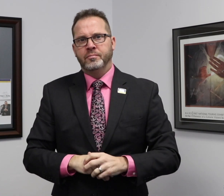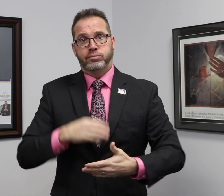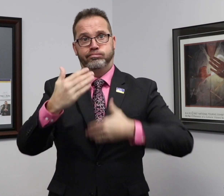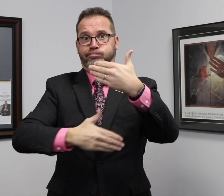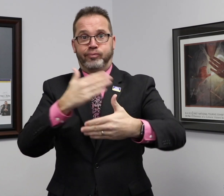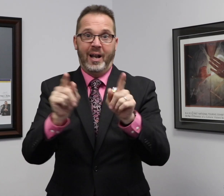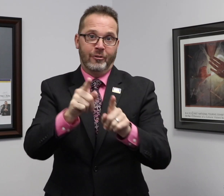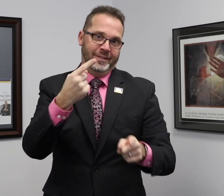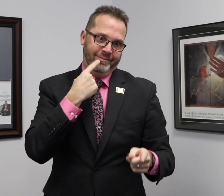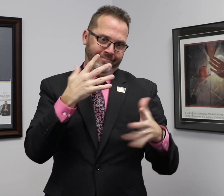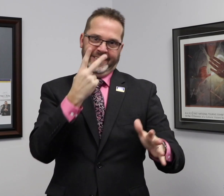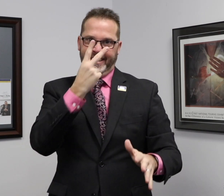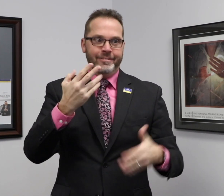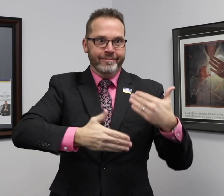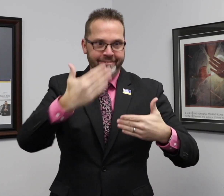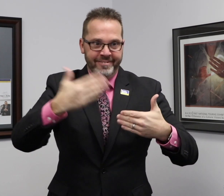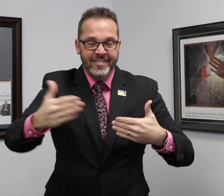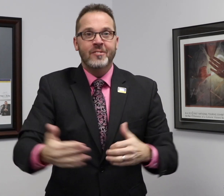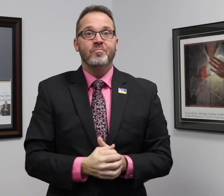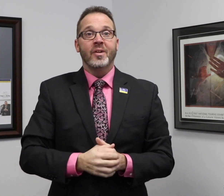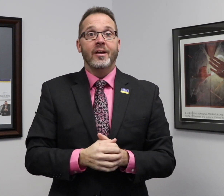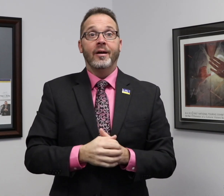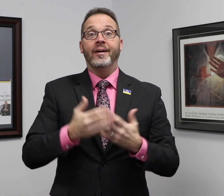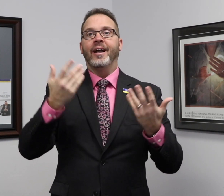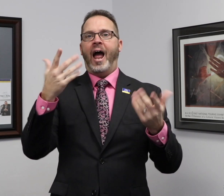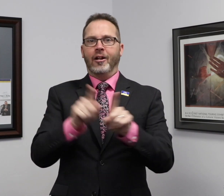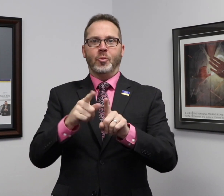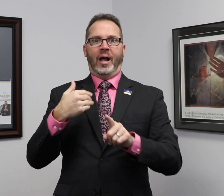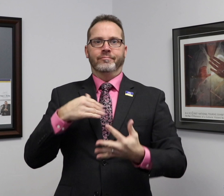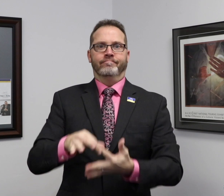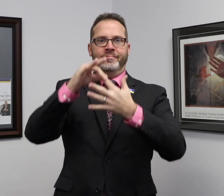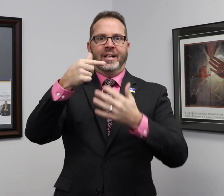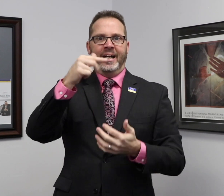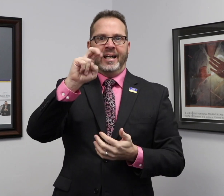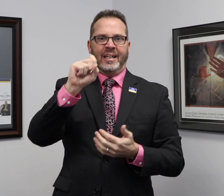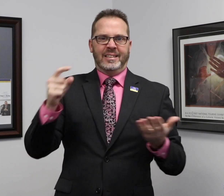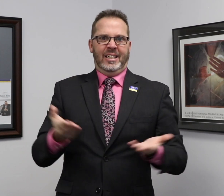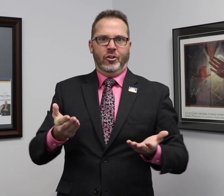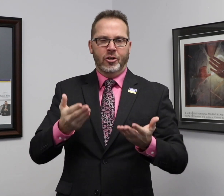being able to share additional updates as that develops. We had another